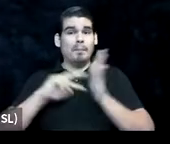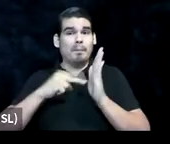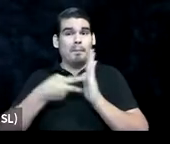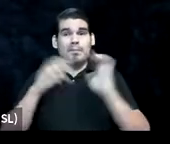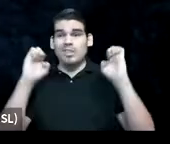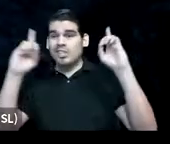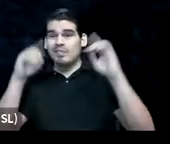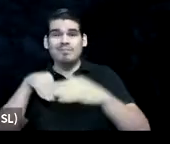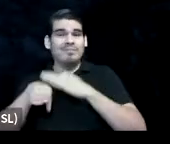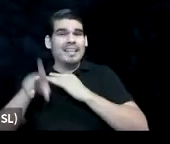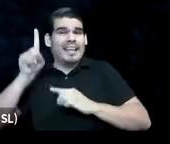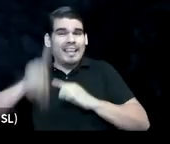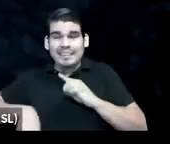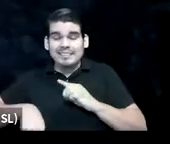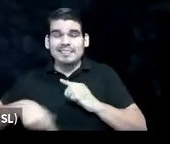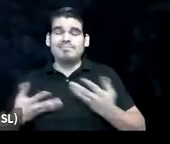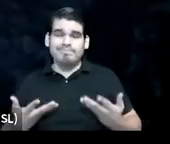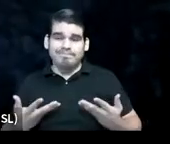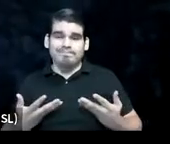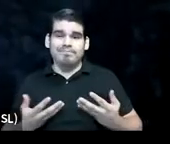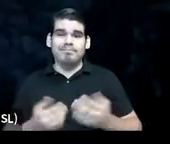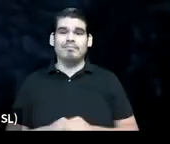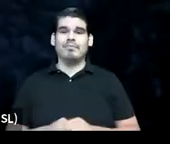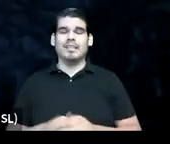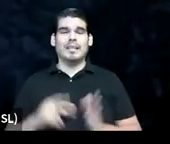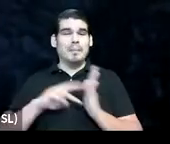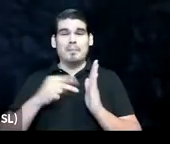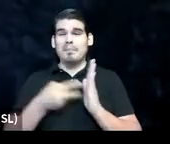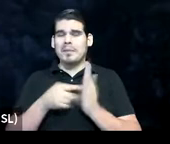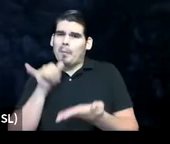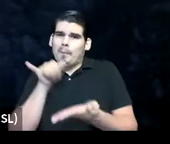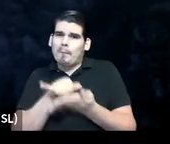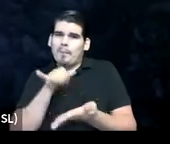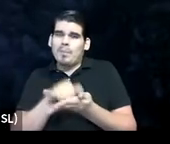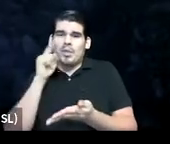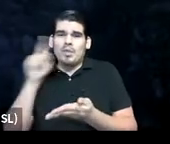Vice President: Yeah definitely all great points. And I think that's, you know, that kind of adds on to the topic and saying that